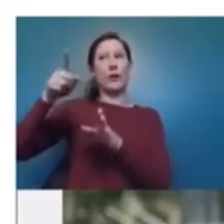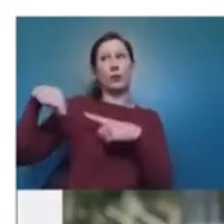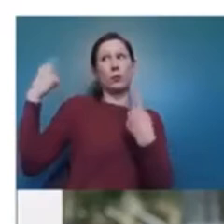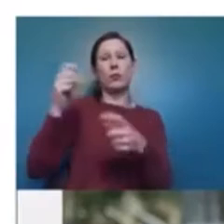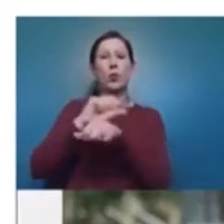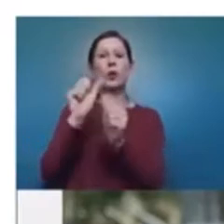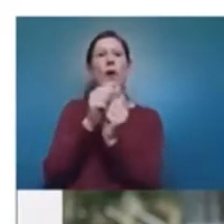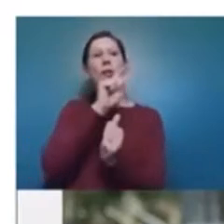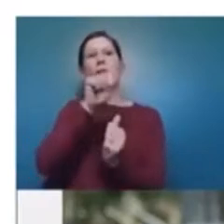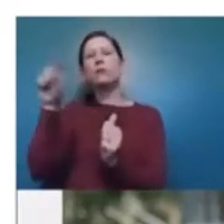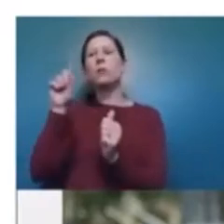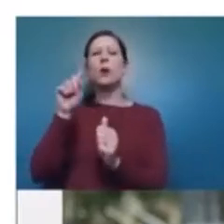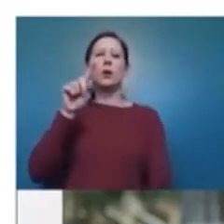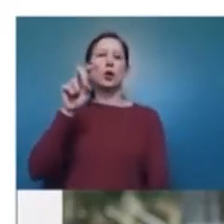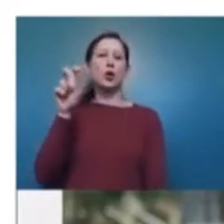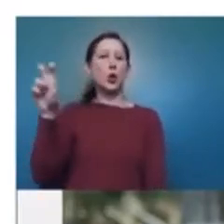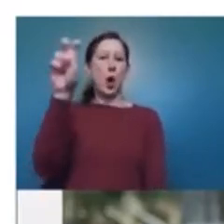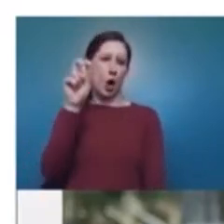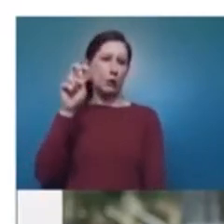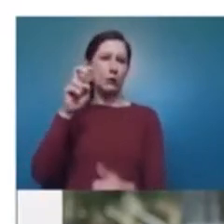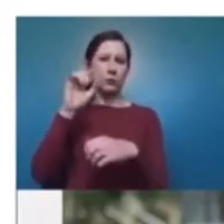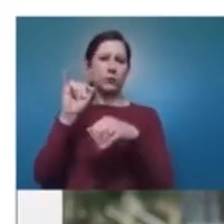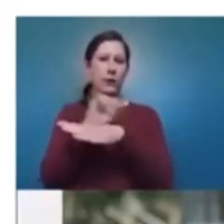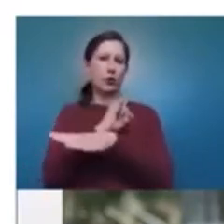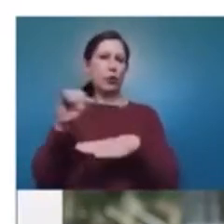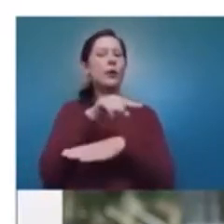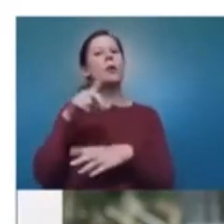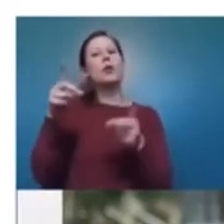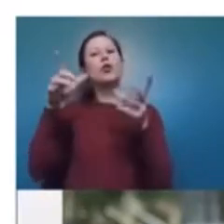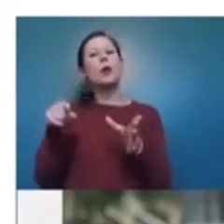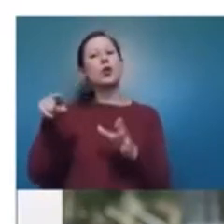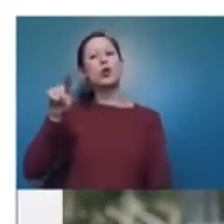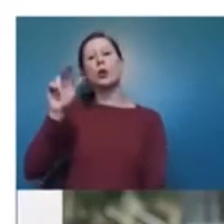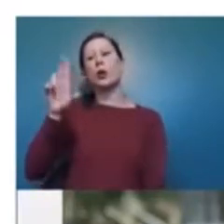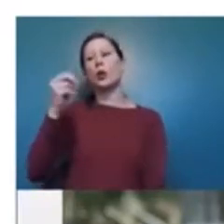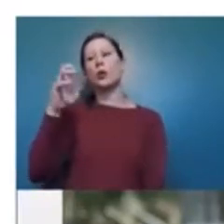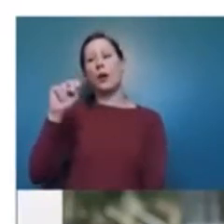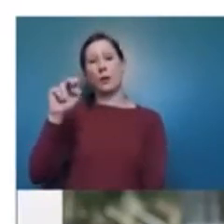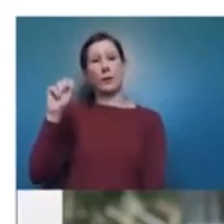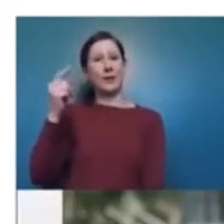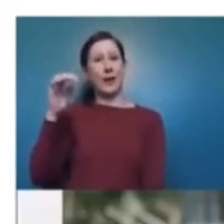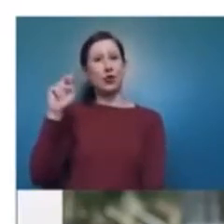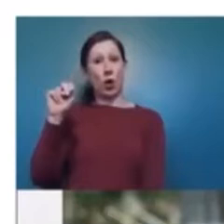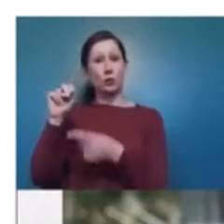tourism Industries. As executive director of the St. Louis Aquarium at Union Station, Brown spends most of her time